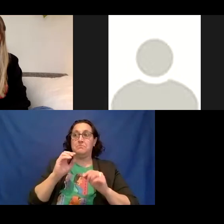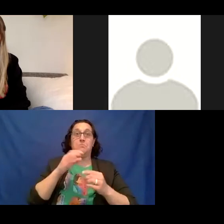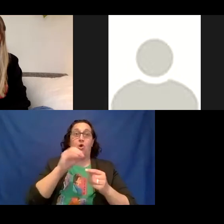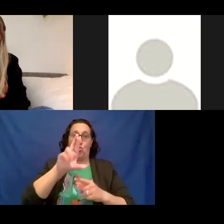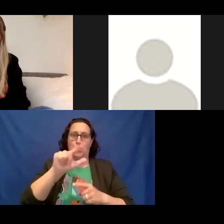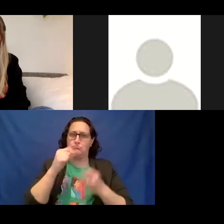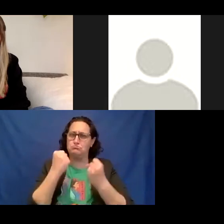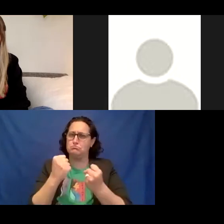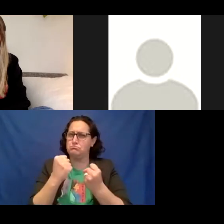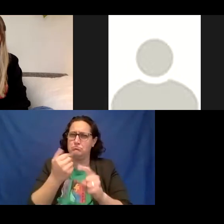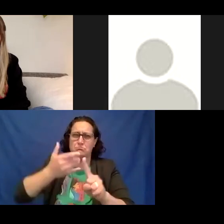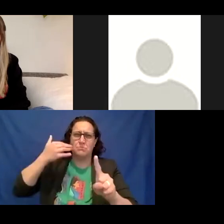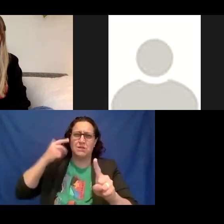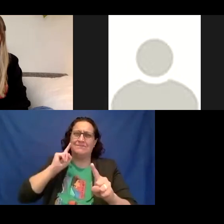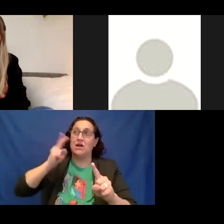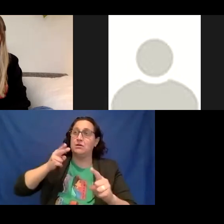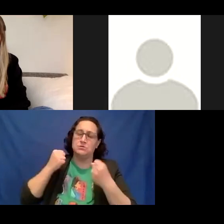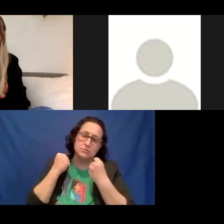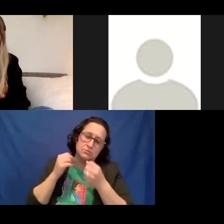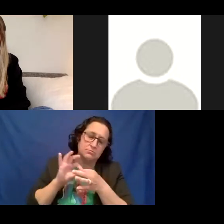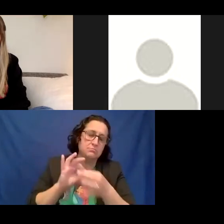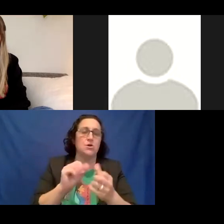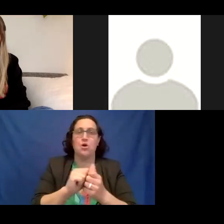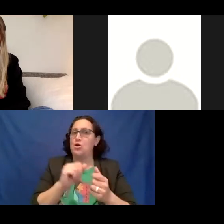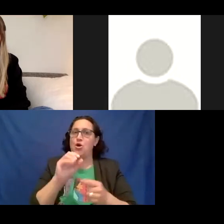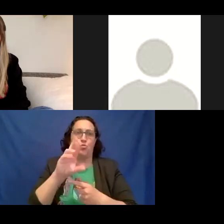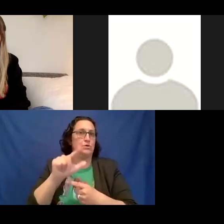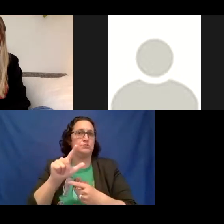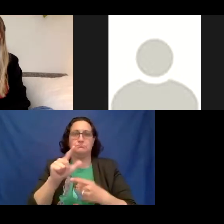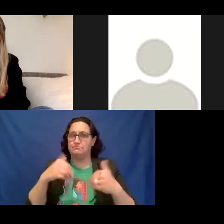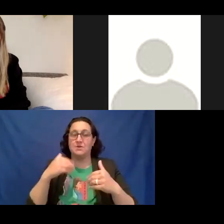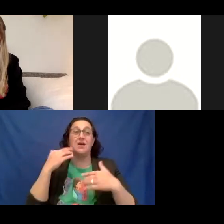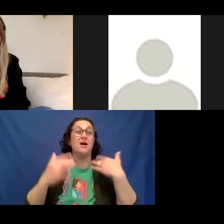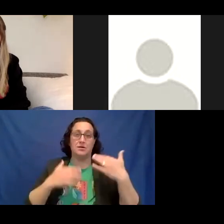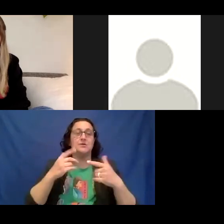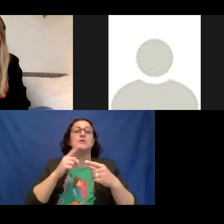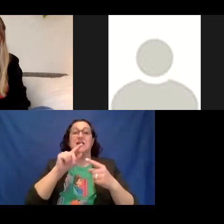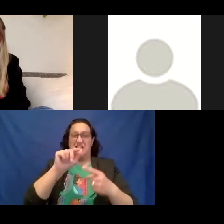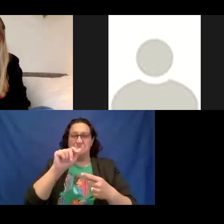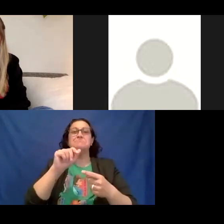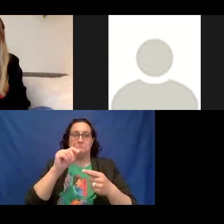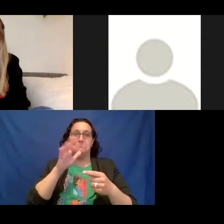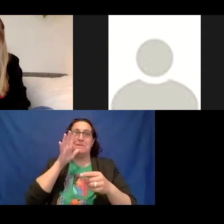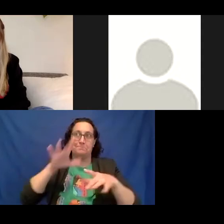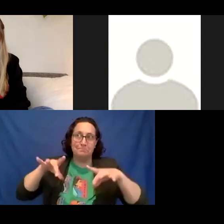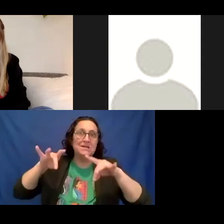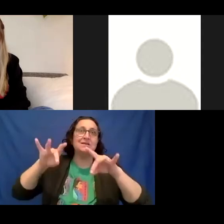father went into a Deaf school much earlier, about age five, but oralism has a long history